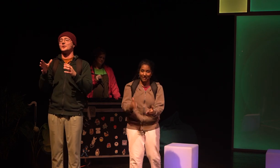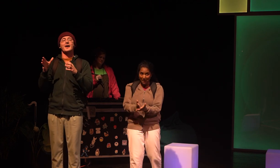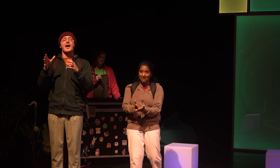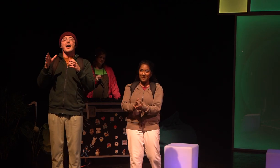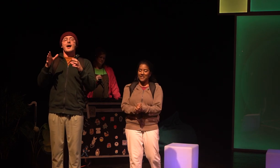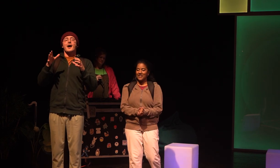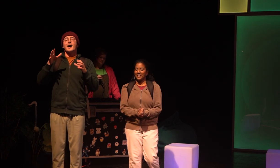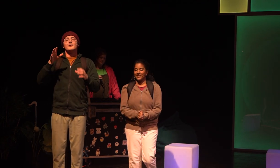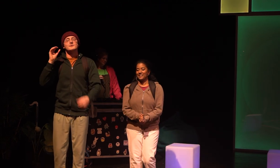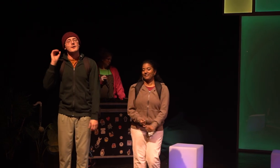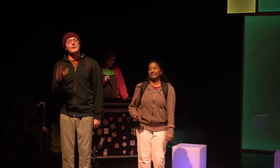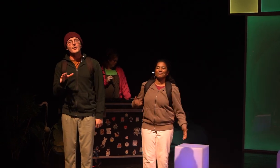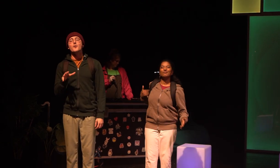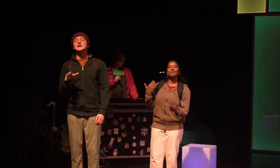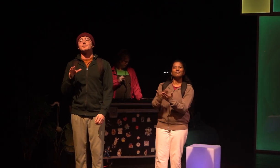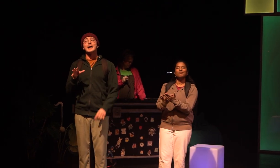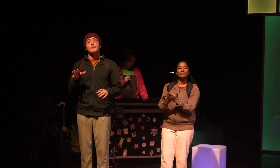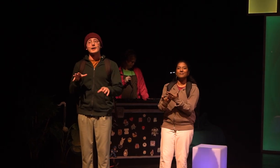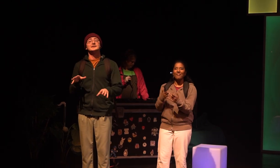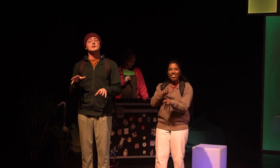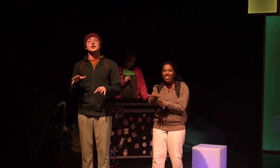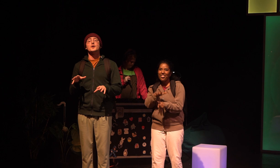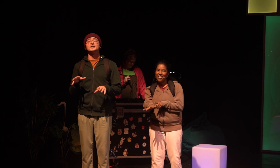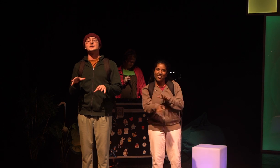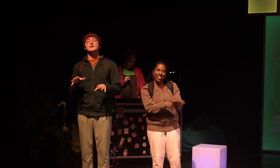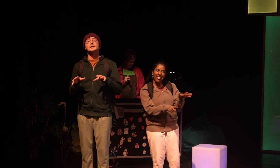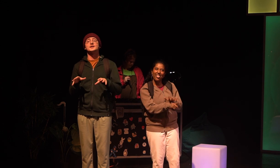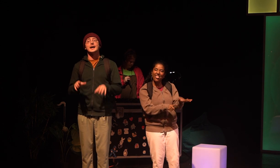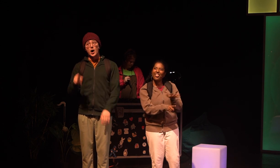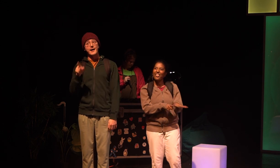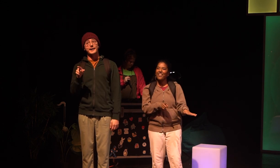but, well, we were always playing practical jokes on each other, you see, and I